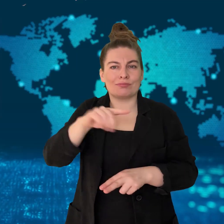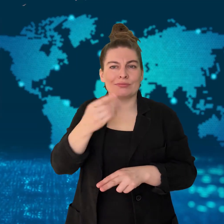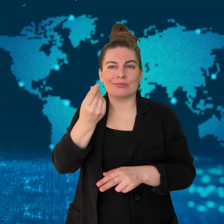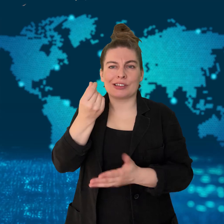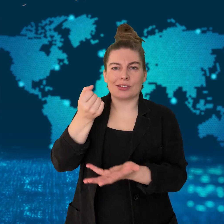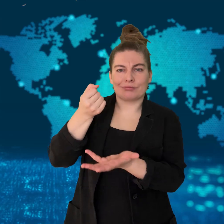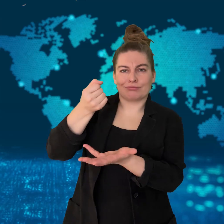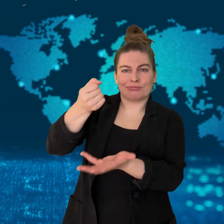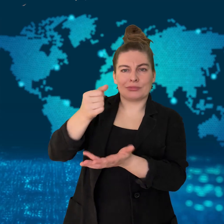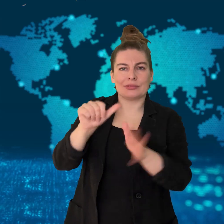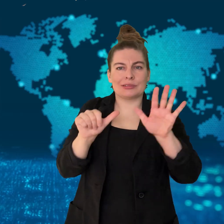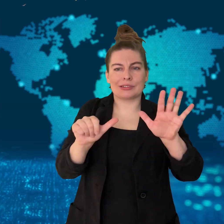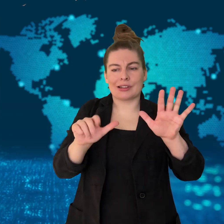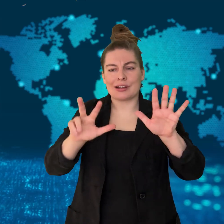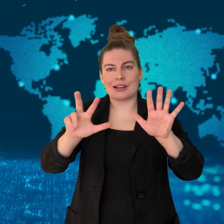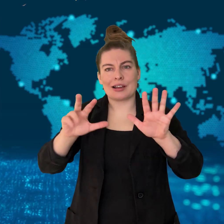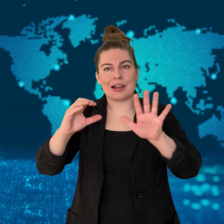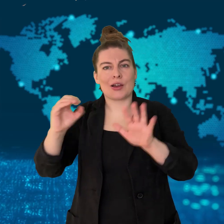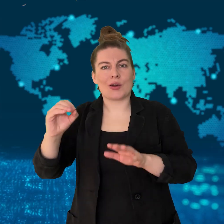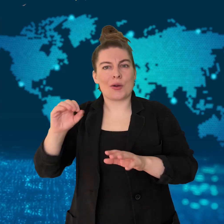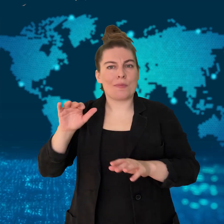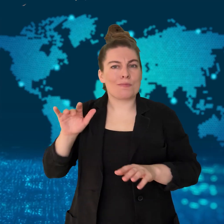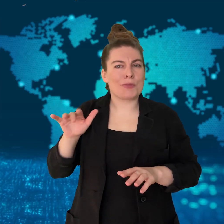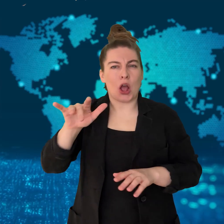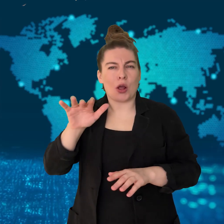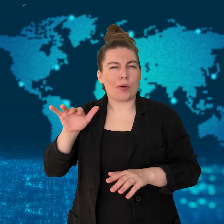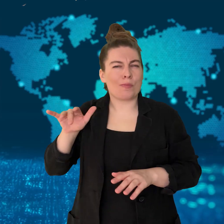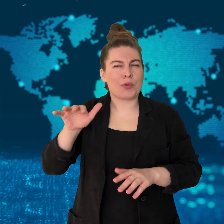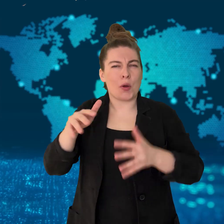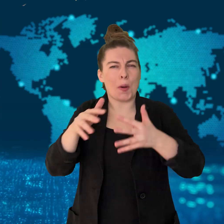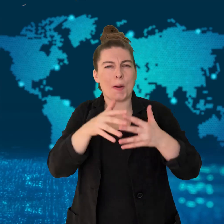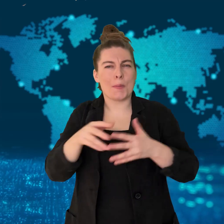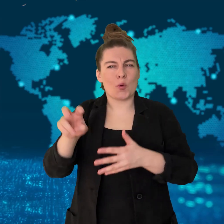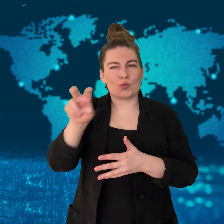protect Europe itself since there is a "clear and present danger."